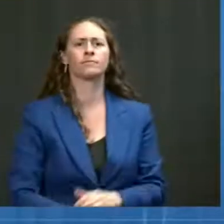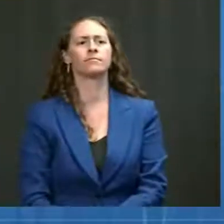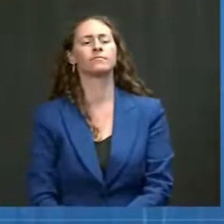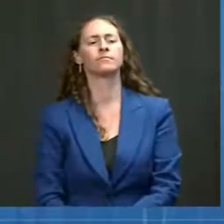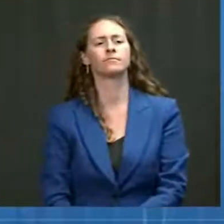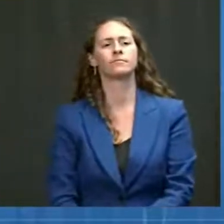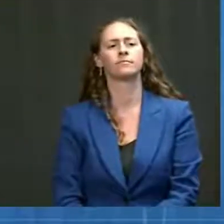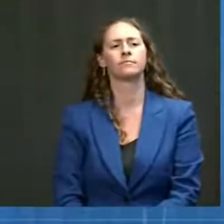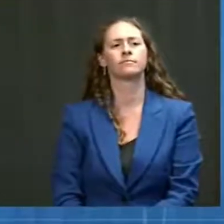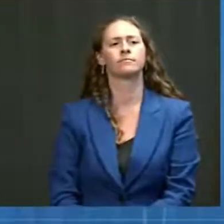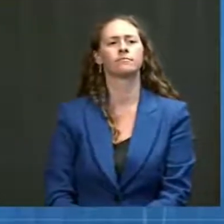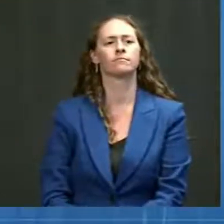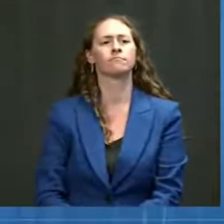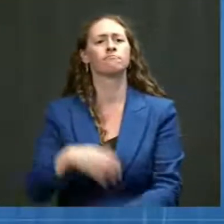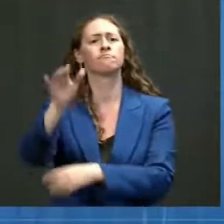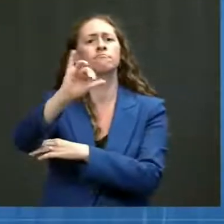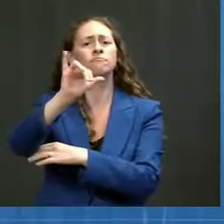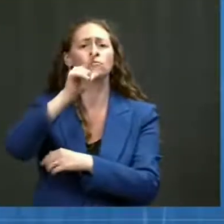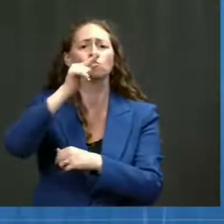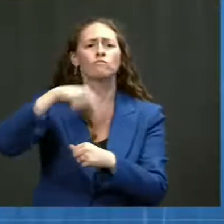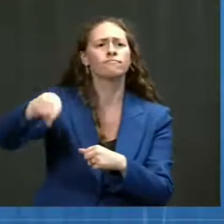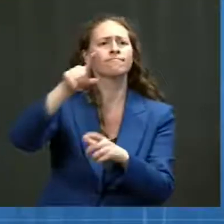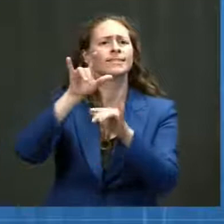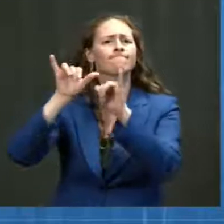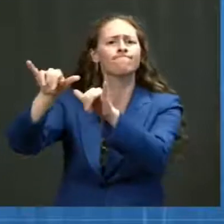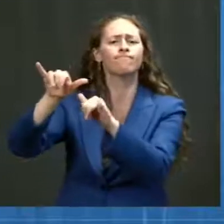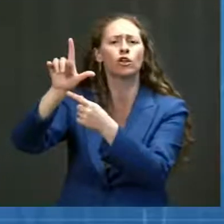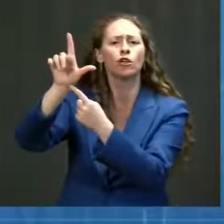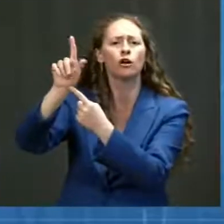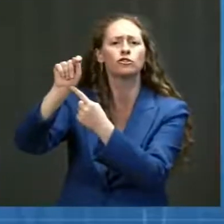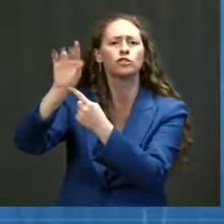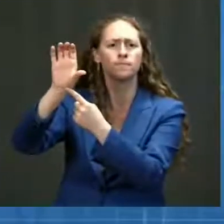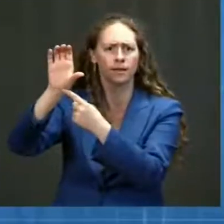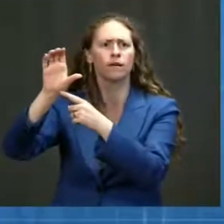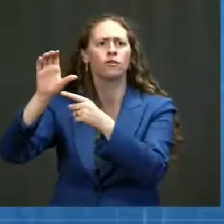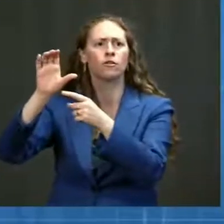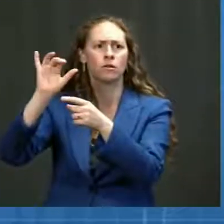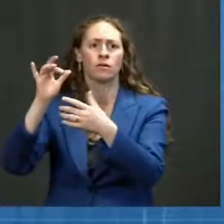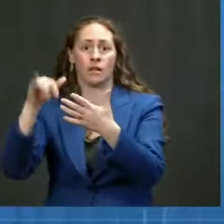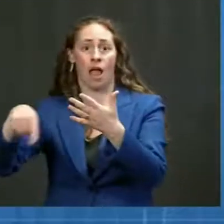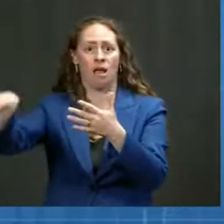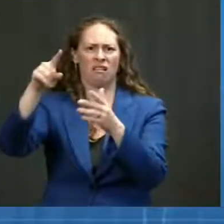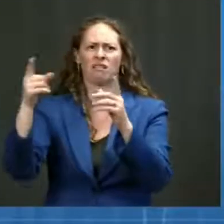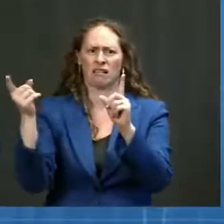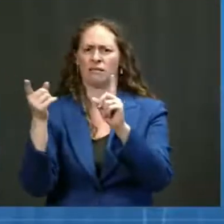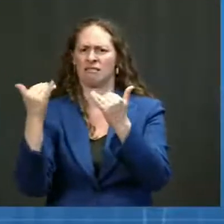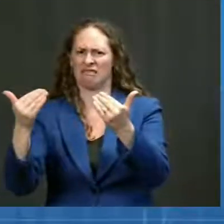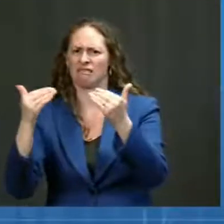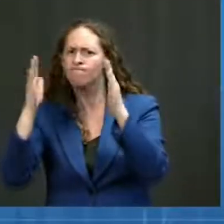RESIDENTS OF LONG-TERM CARE FACILITIES.